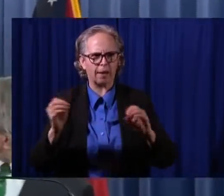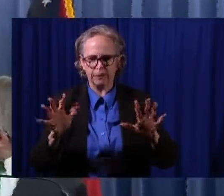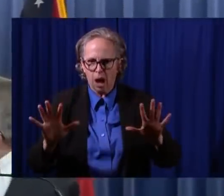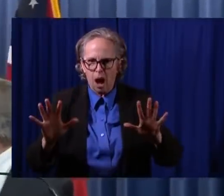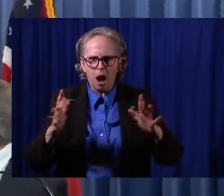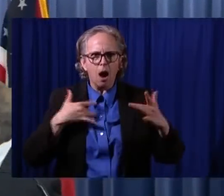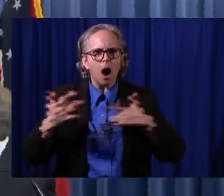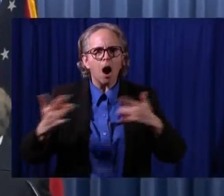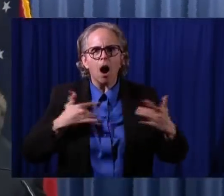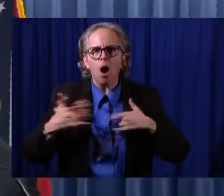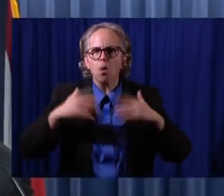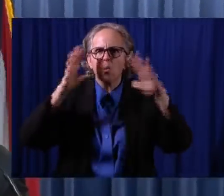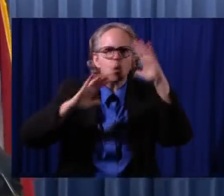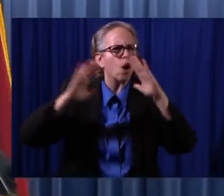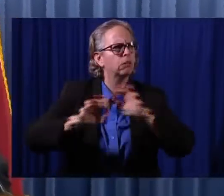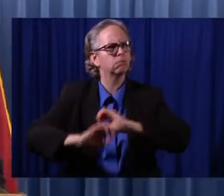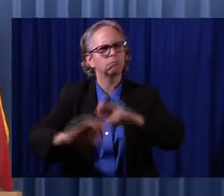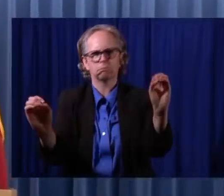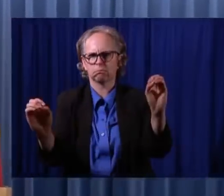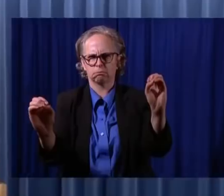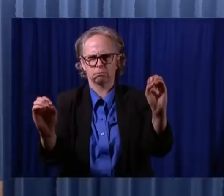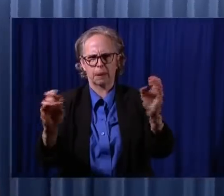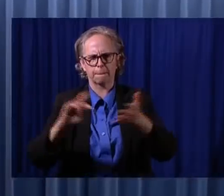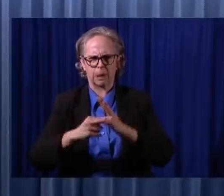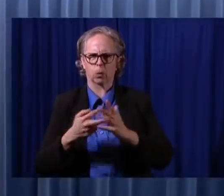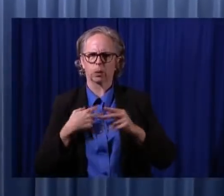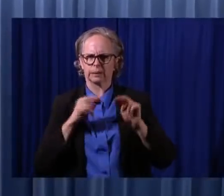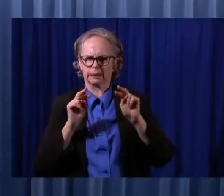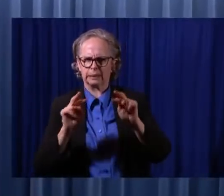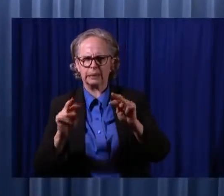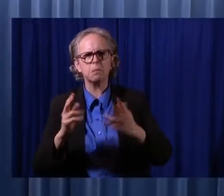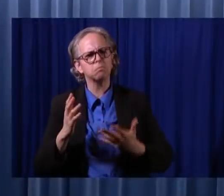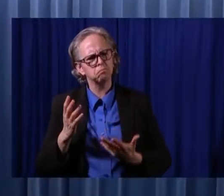THIS .73 REGION 5 AND MANSFIELD